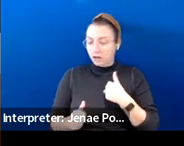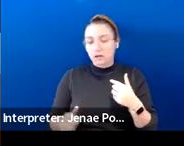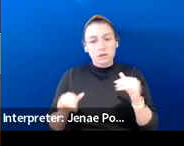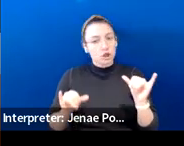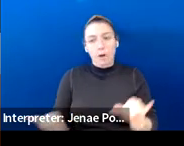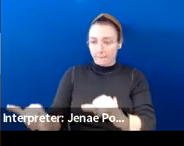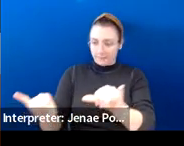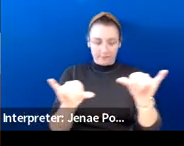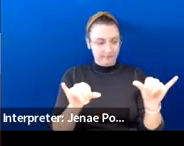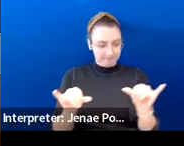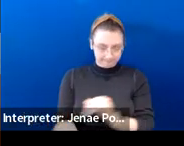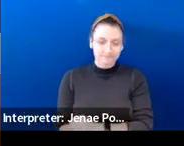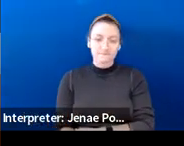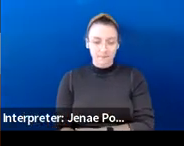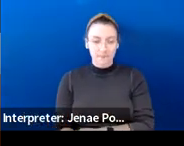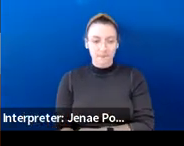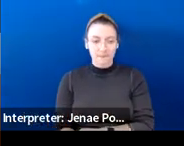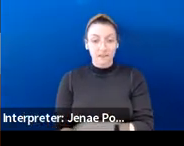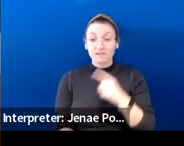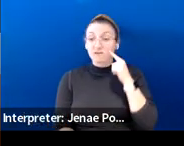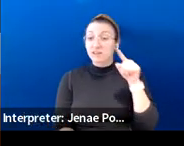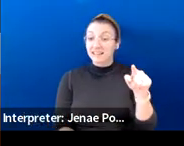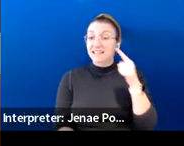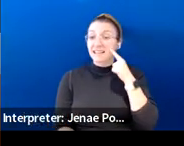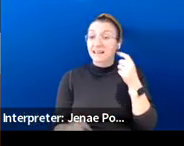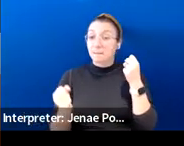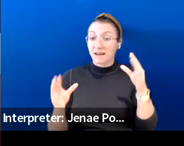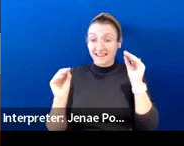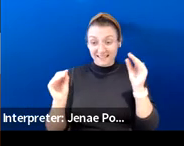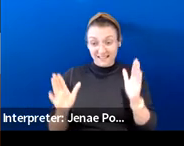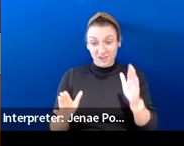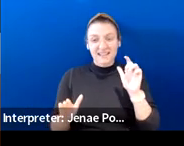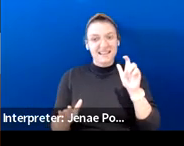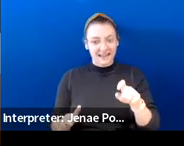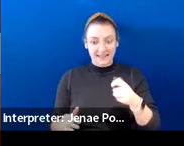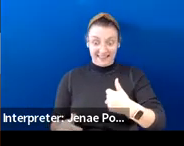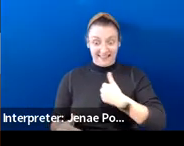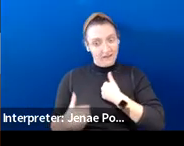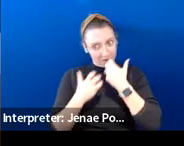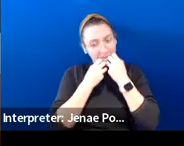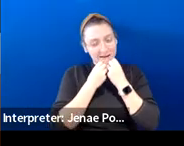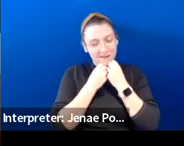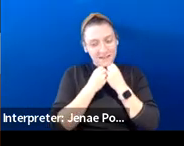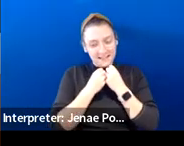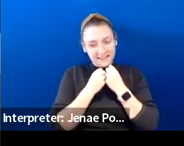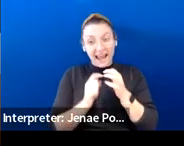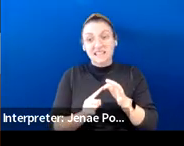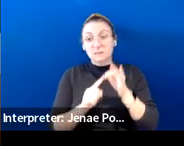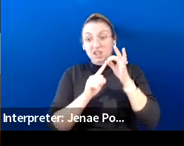and I think for this right here, I think a lot of teachers need to have some compassion for themselves, especially for the physical demand they have right now on the burden